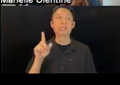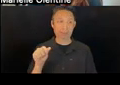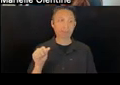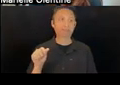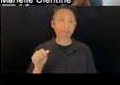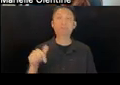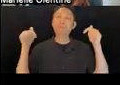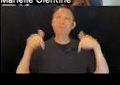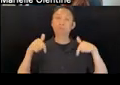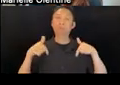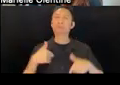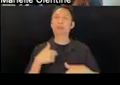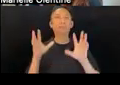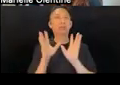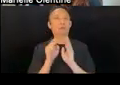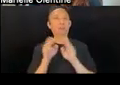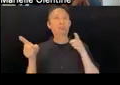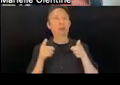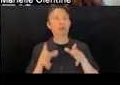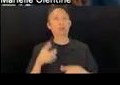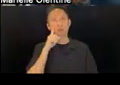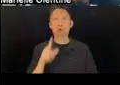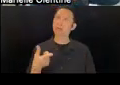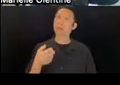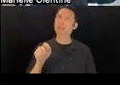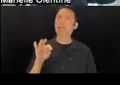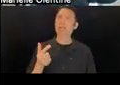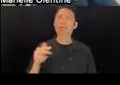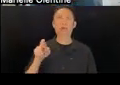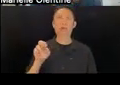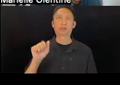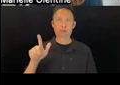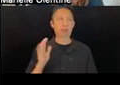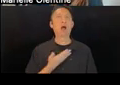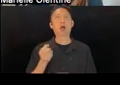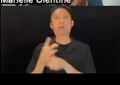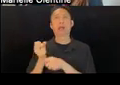is being supported by the L.A. City Department of